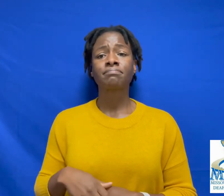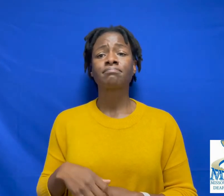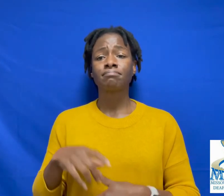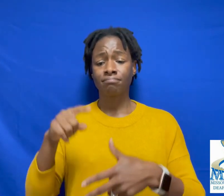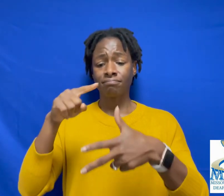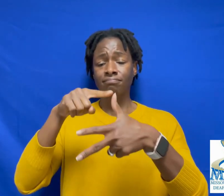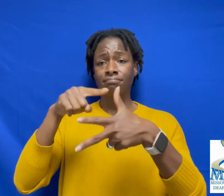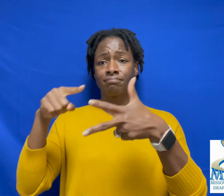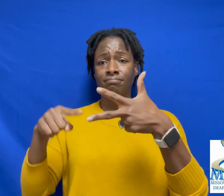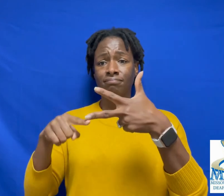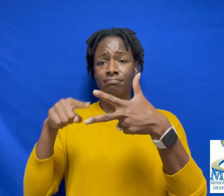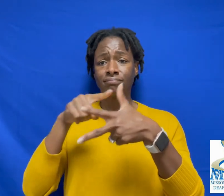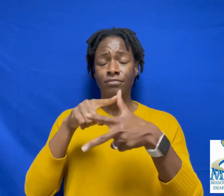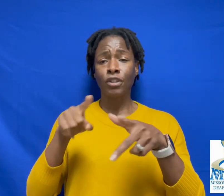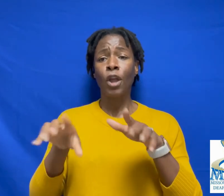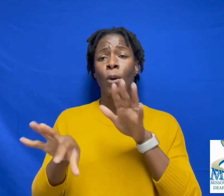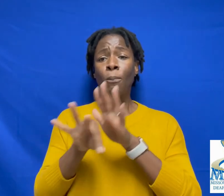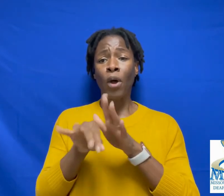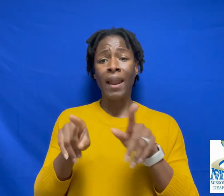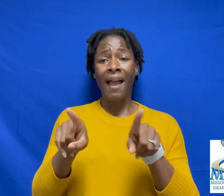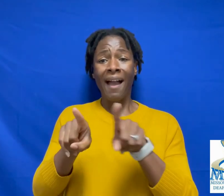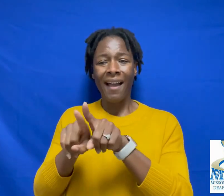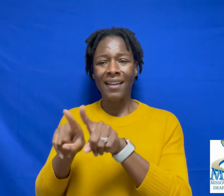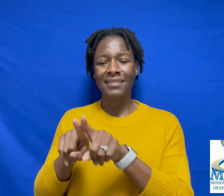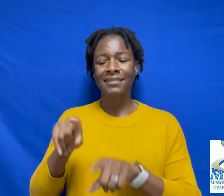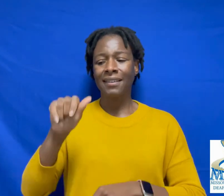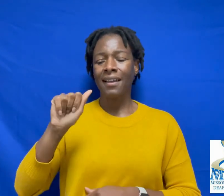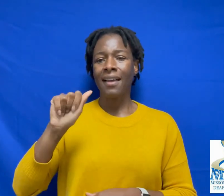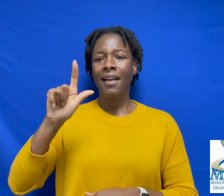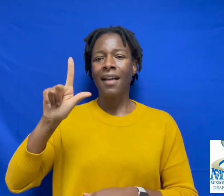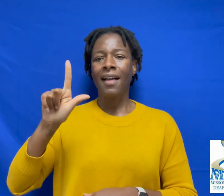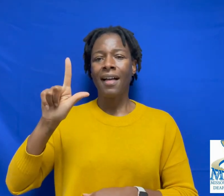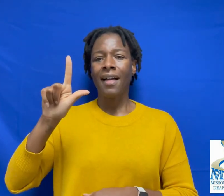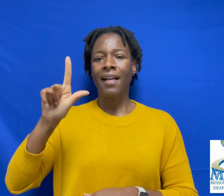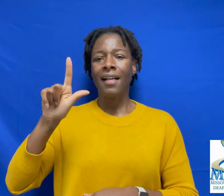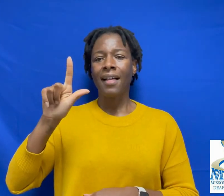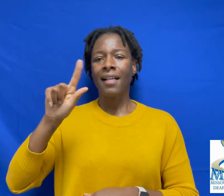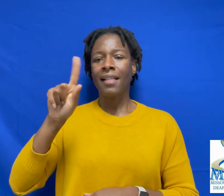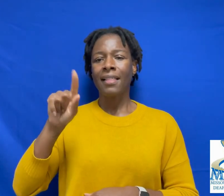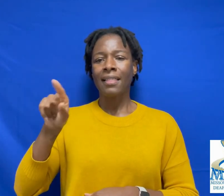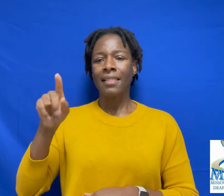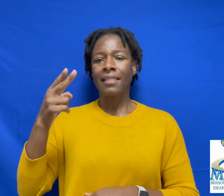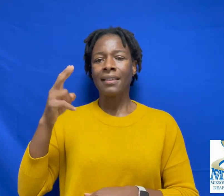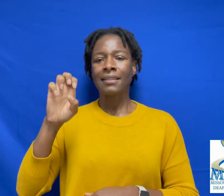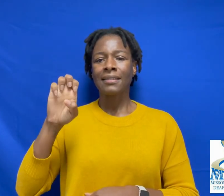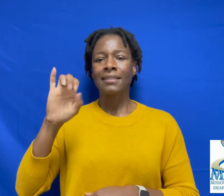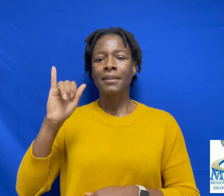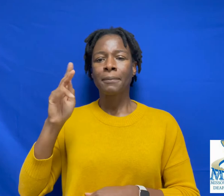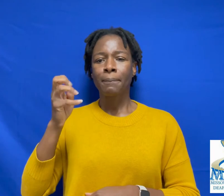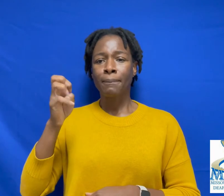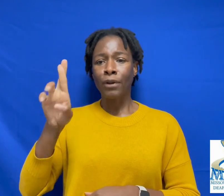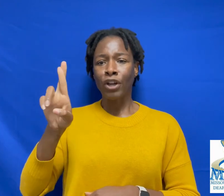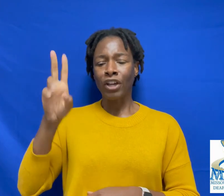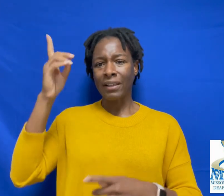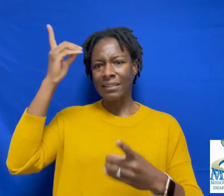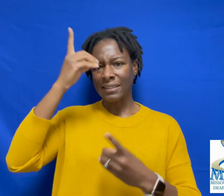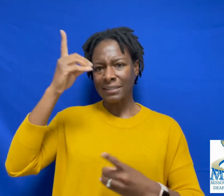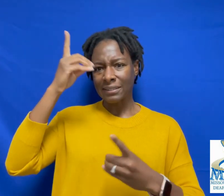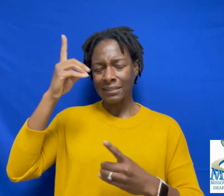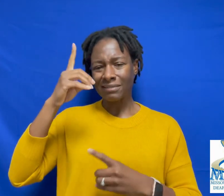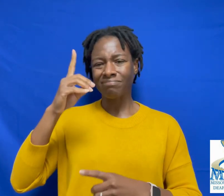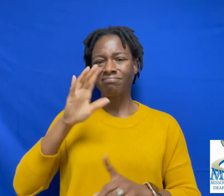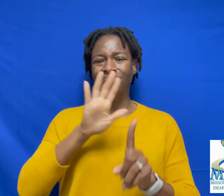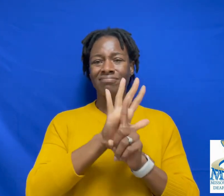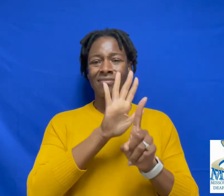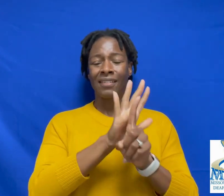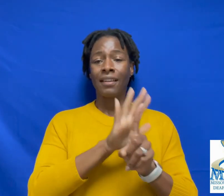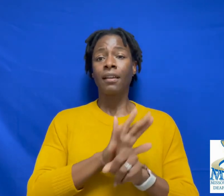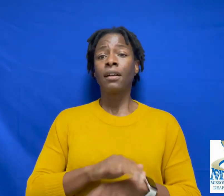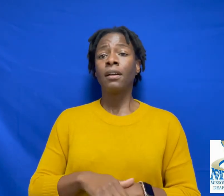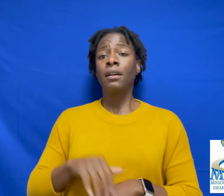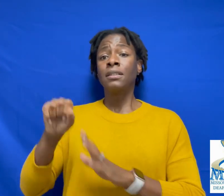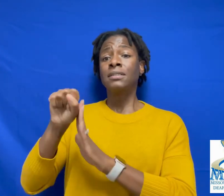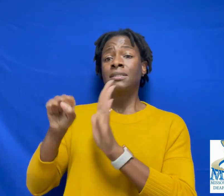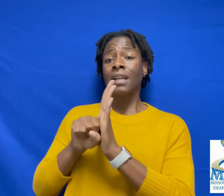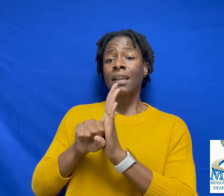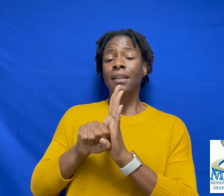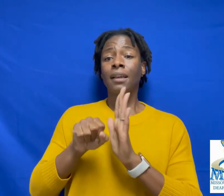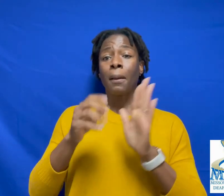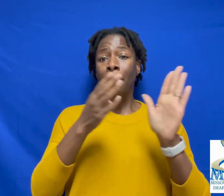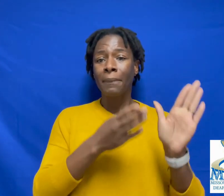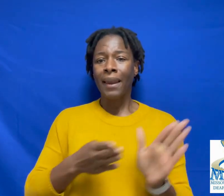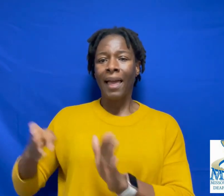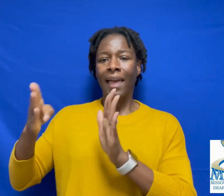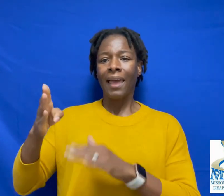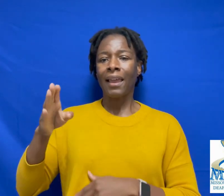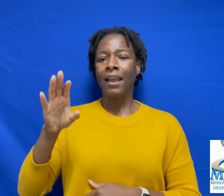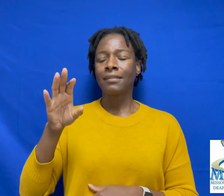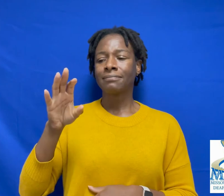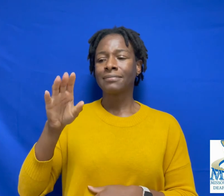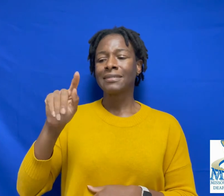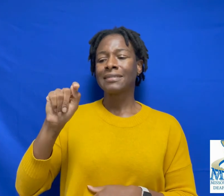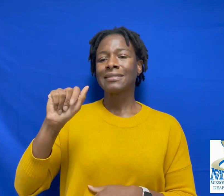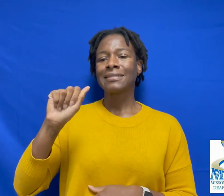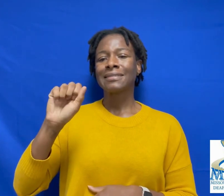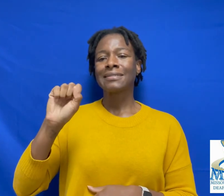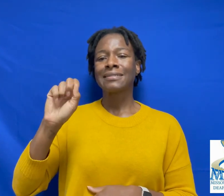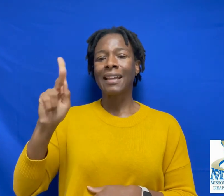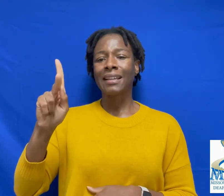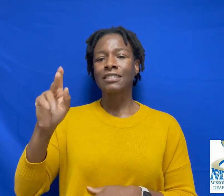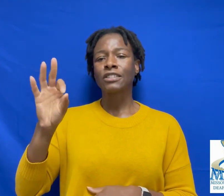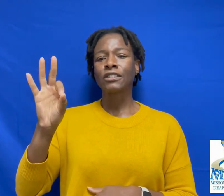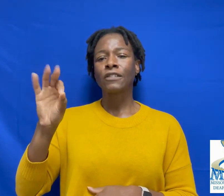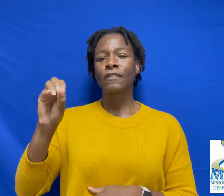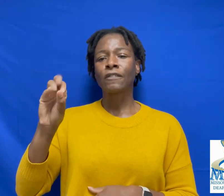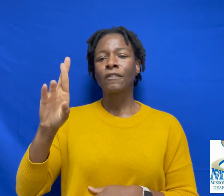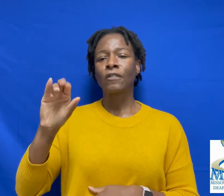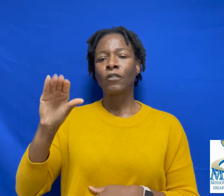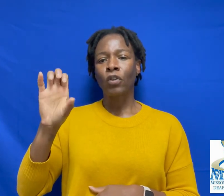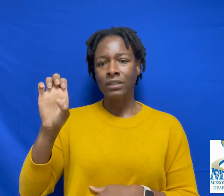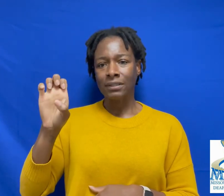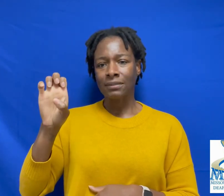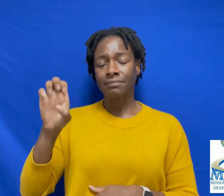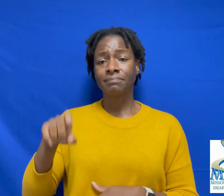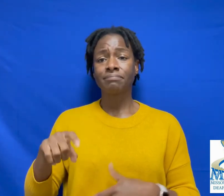Paul Kirchhoff and Allen Serfas are appointed to the Alzheimer’s State Plan Task Force